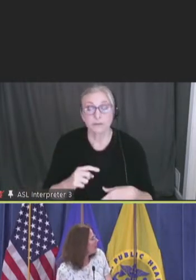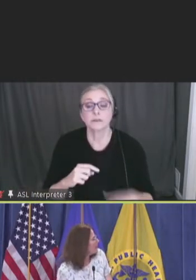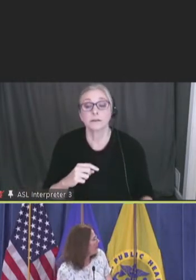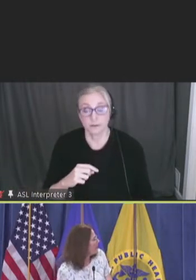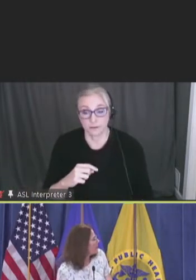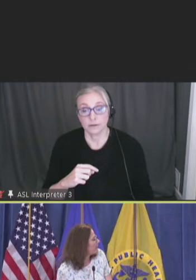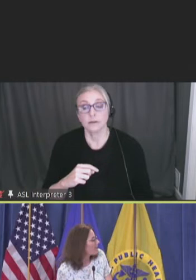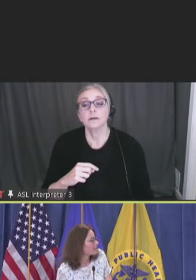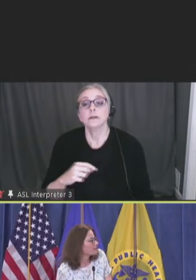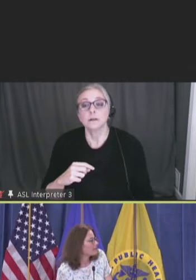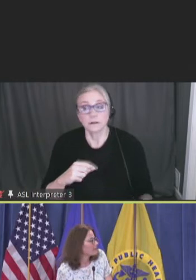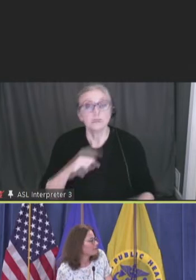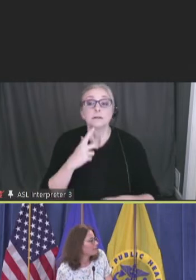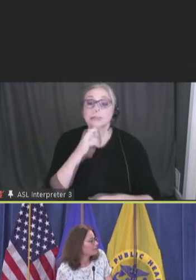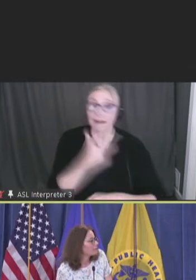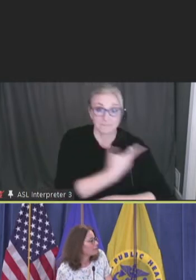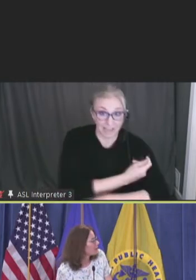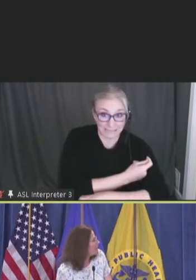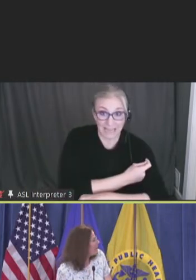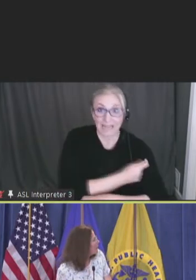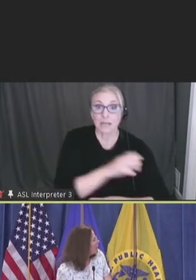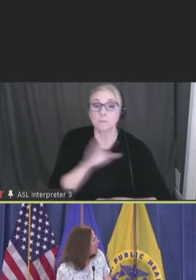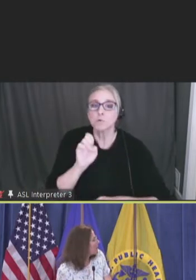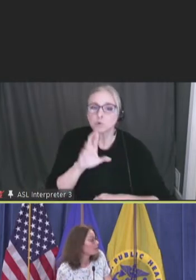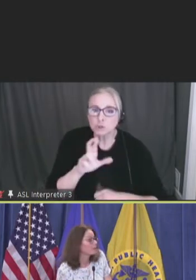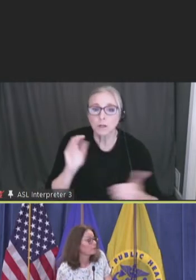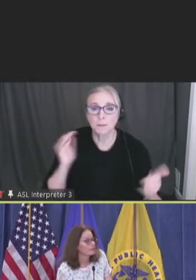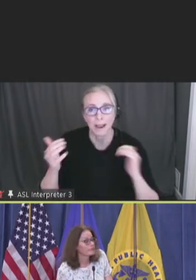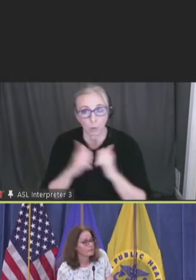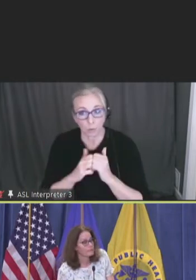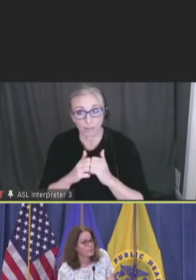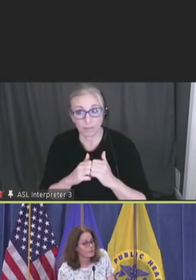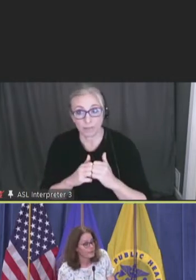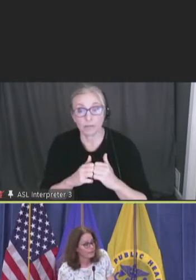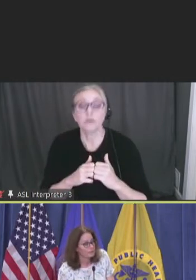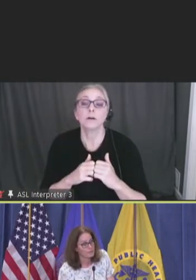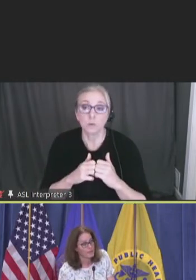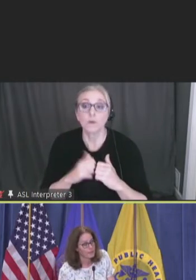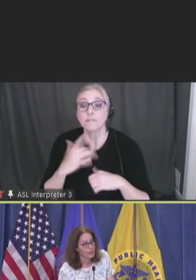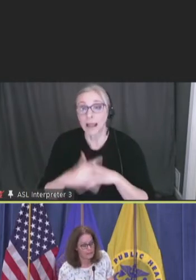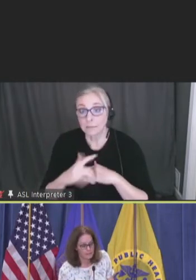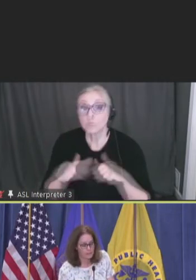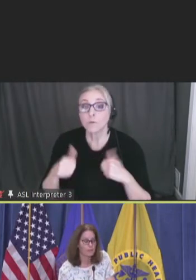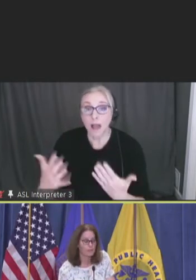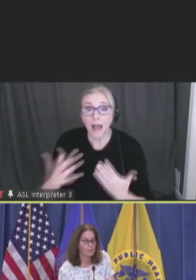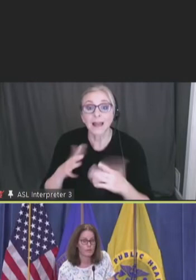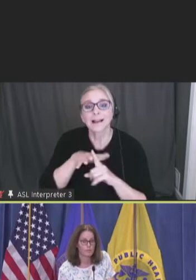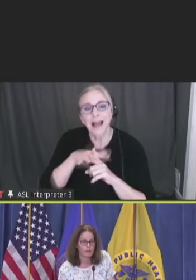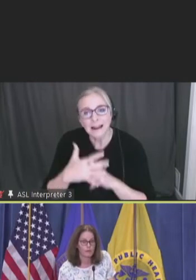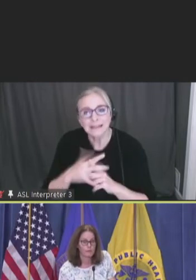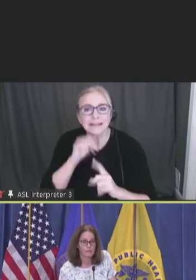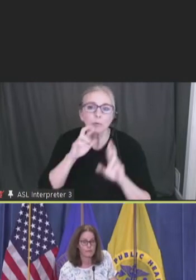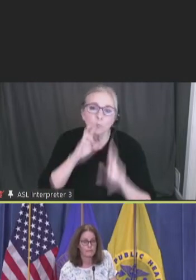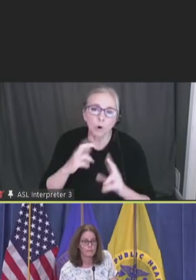We had unvaccinated boosted comparisons that were -- we did -- were available to provide context that were not reported regularly unless needed.